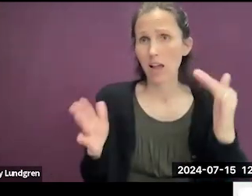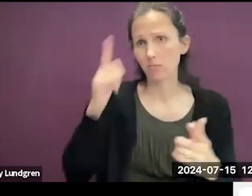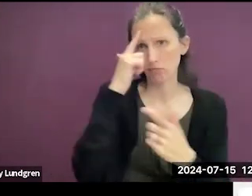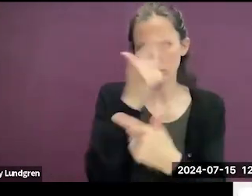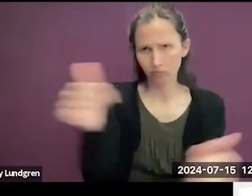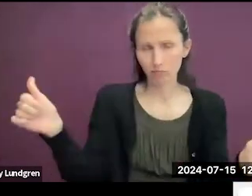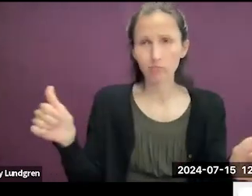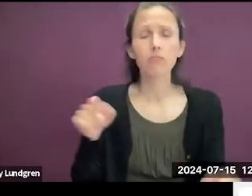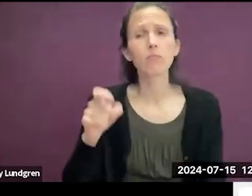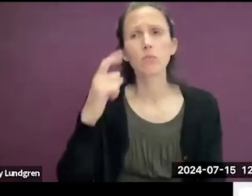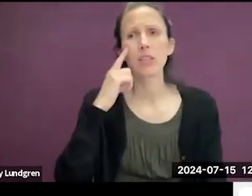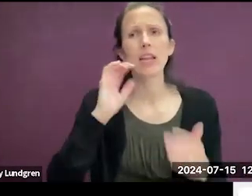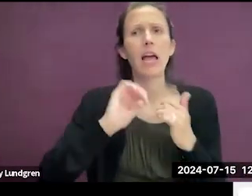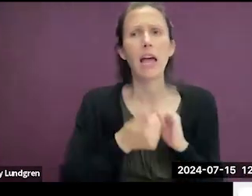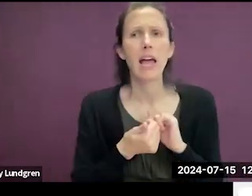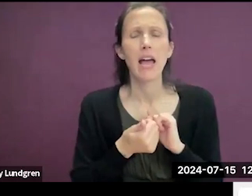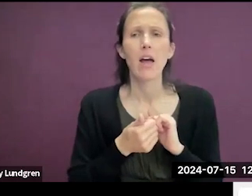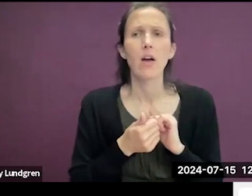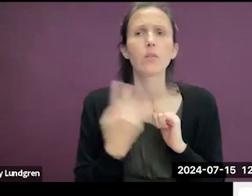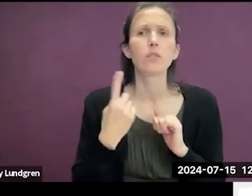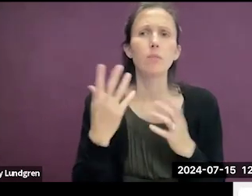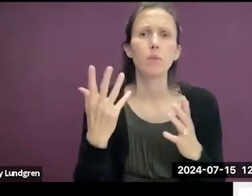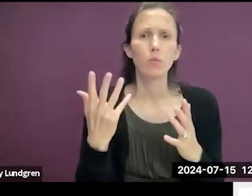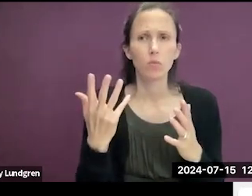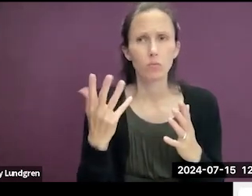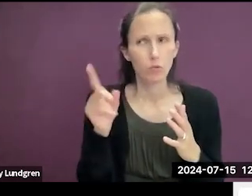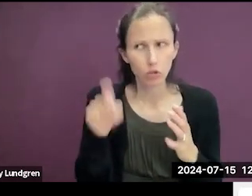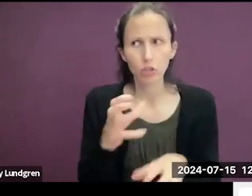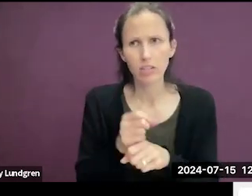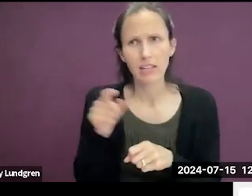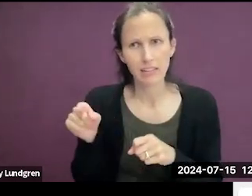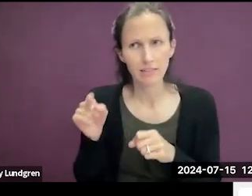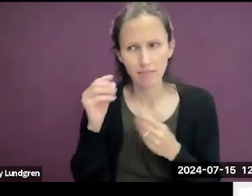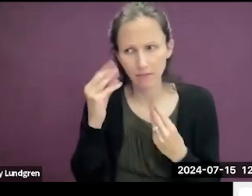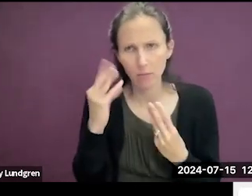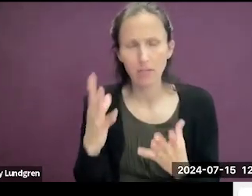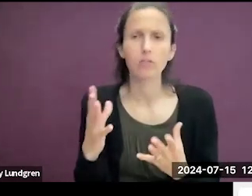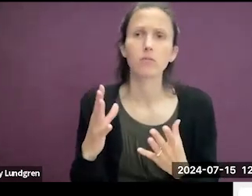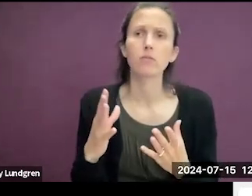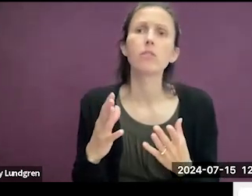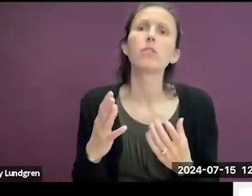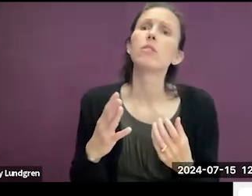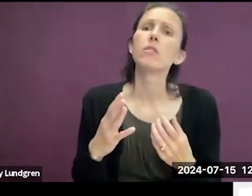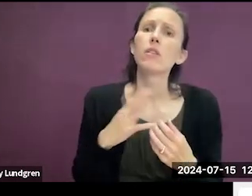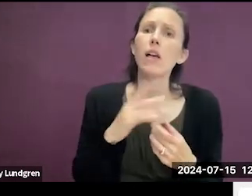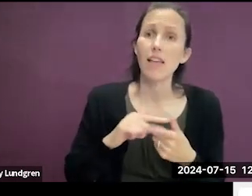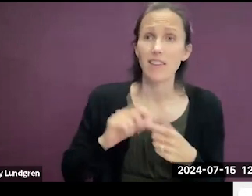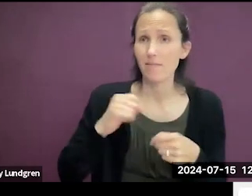to get this information delivered to them, and make that your reading order. So in the example here in our image on the right,